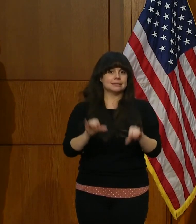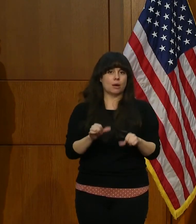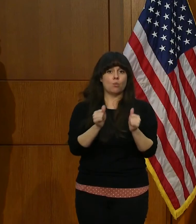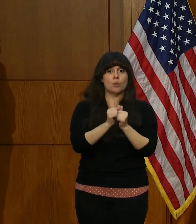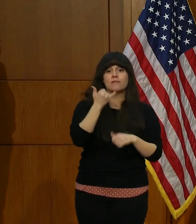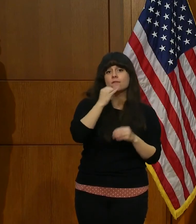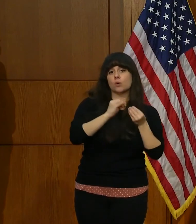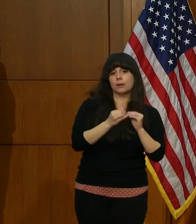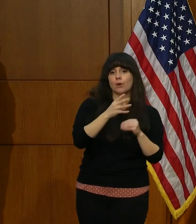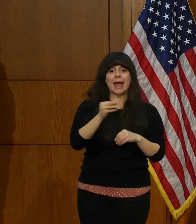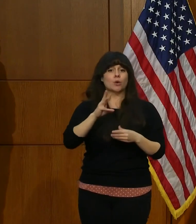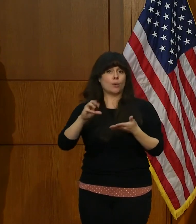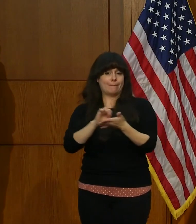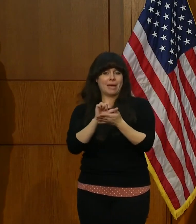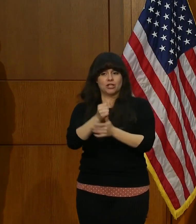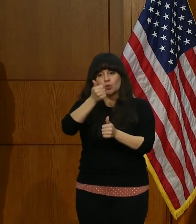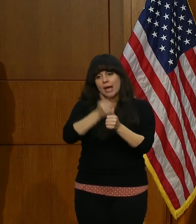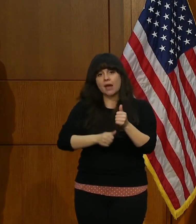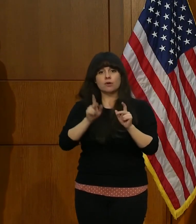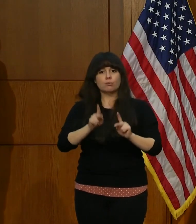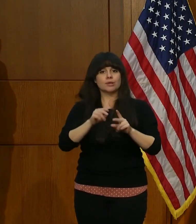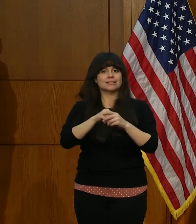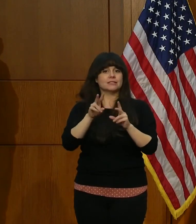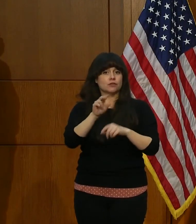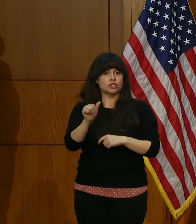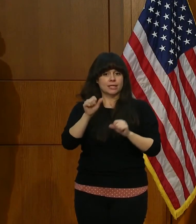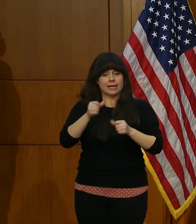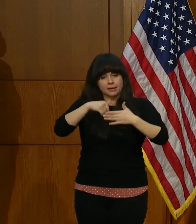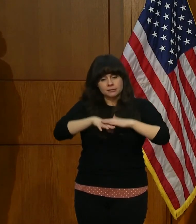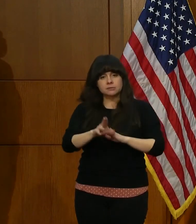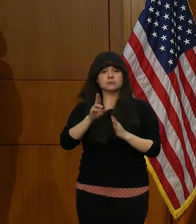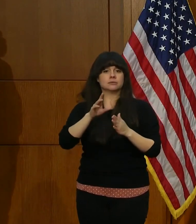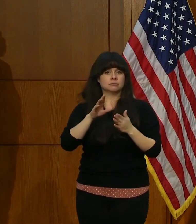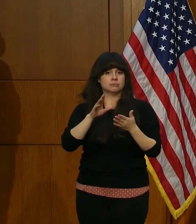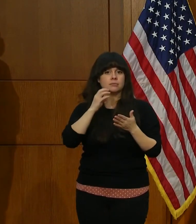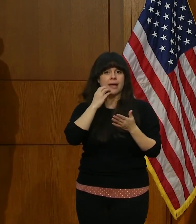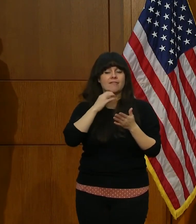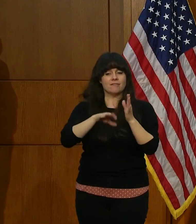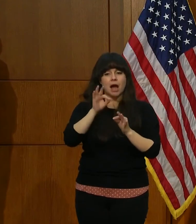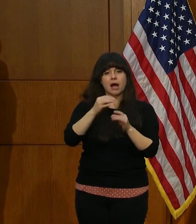WITH A PHONE NUMBER AND A WEB SITE WHERE EVERY. VIRGINIAN CAN